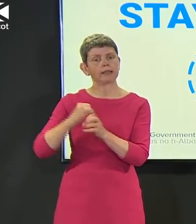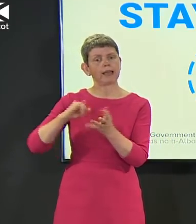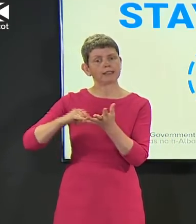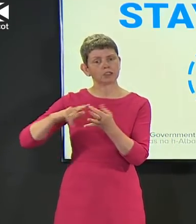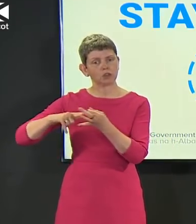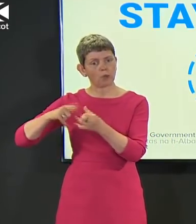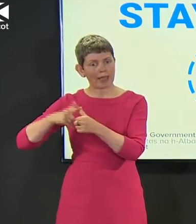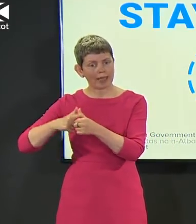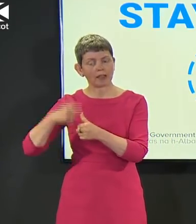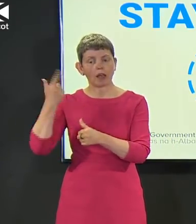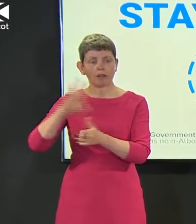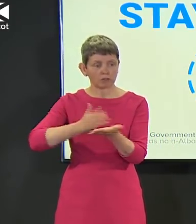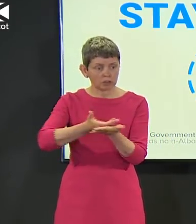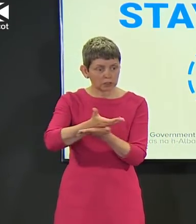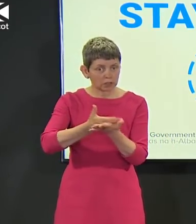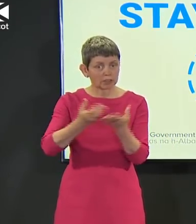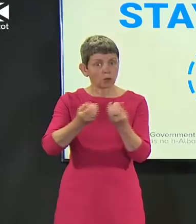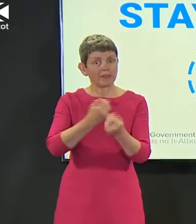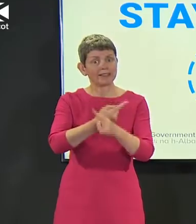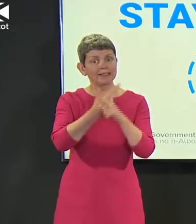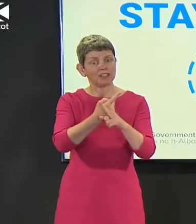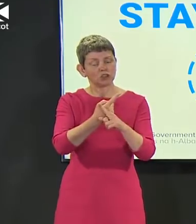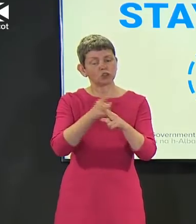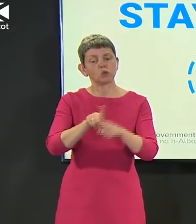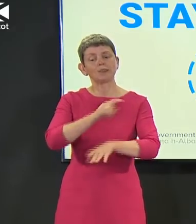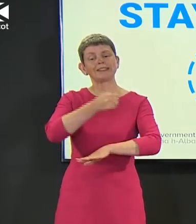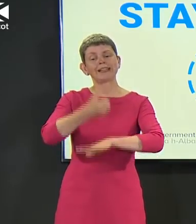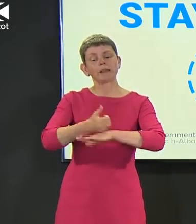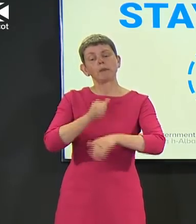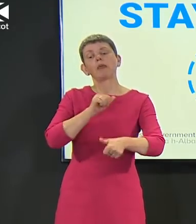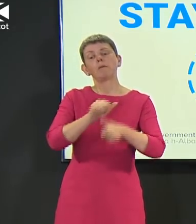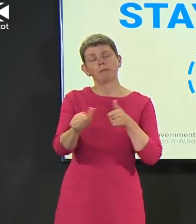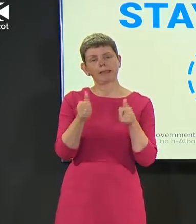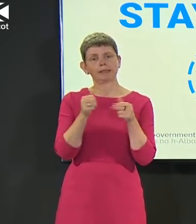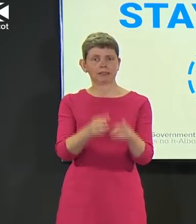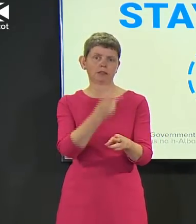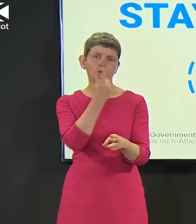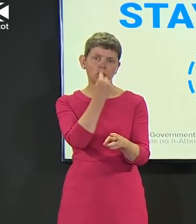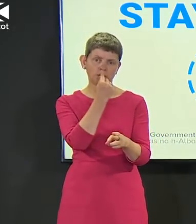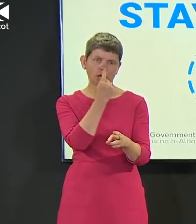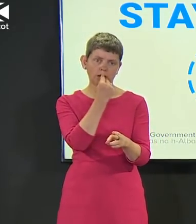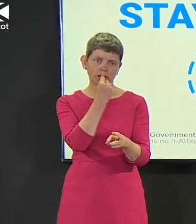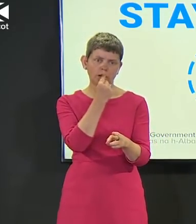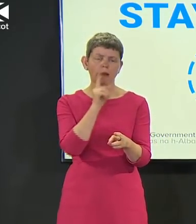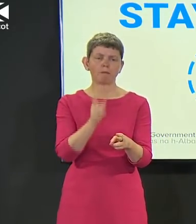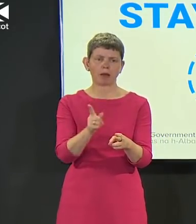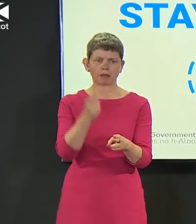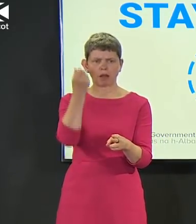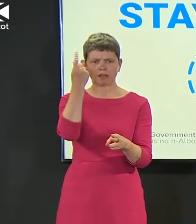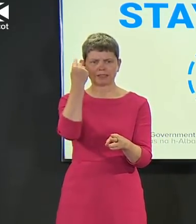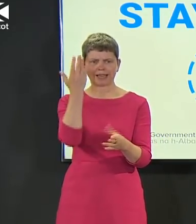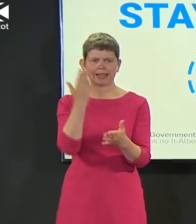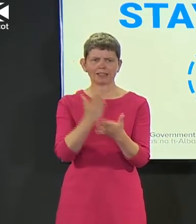the best system that is possible but i understand how difficult all of this continues to be